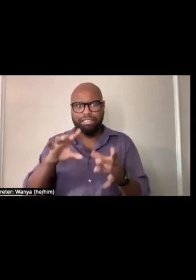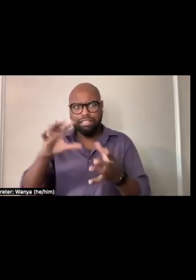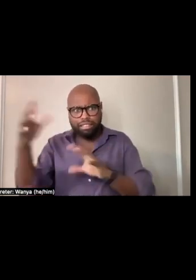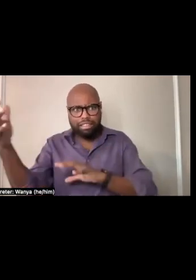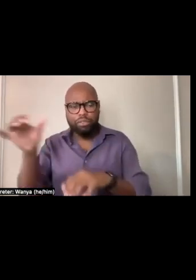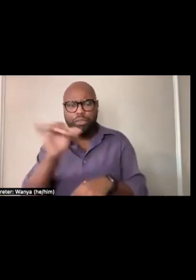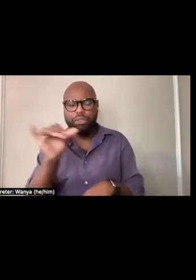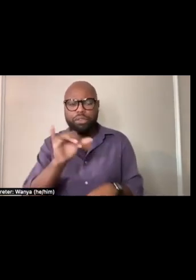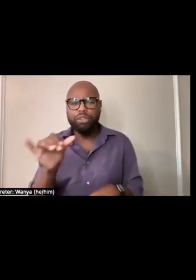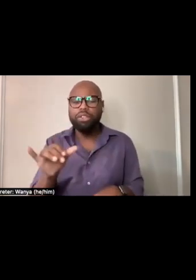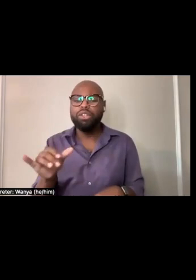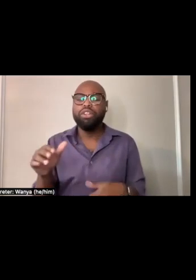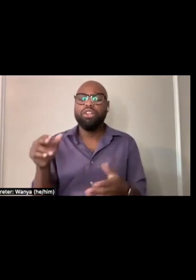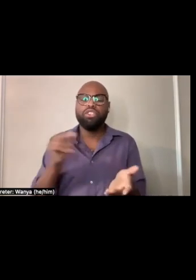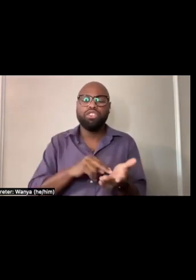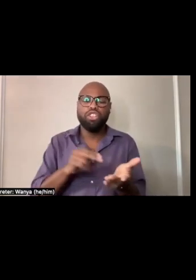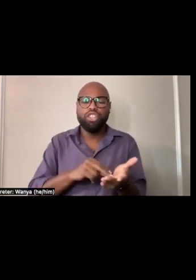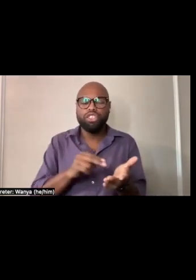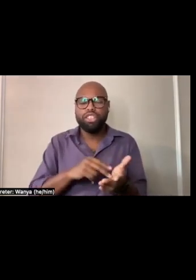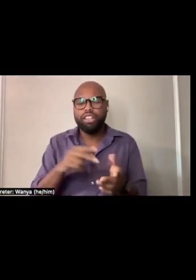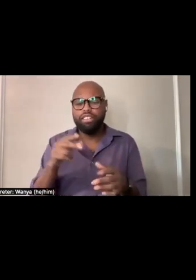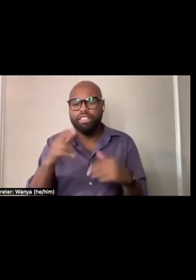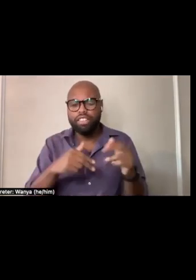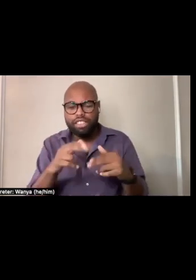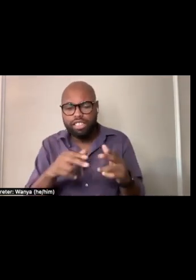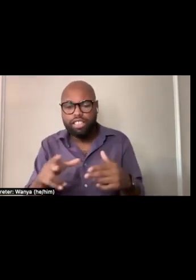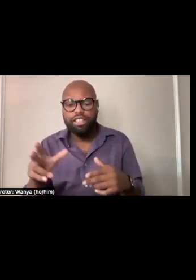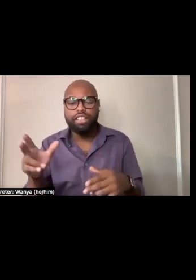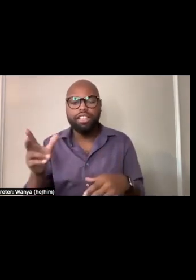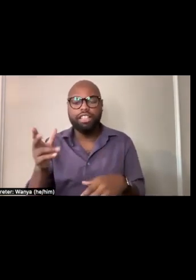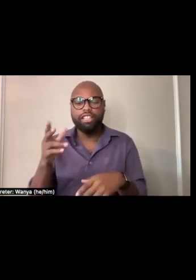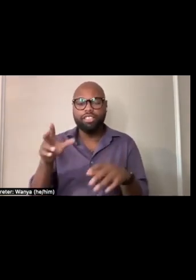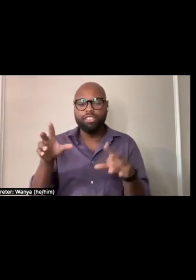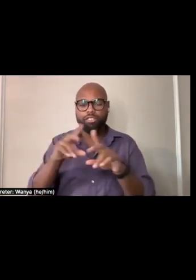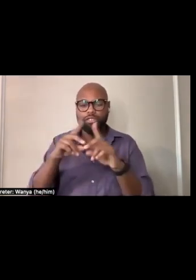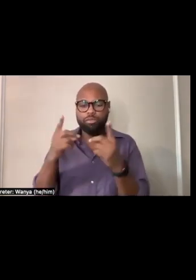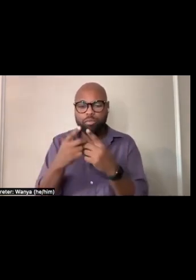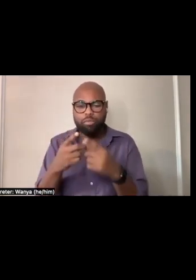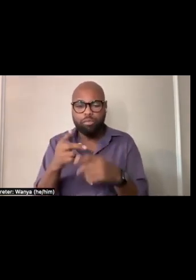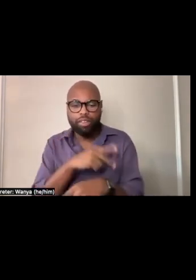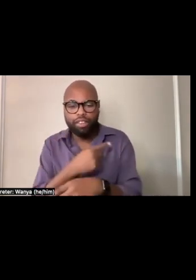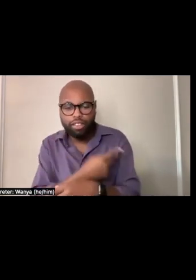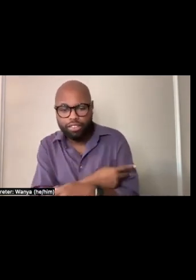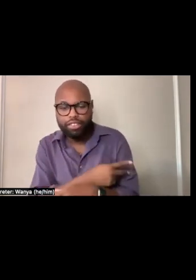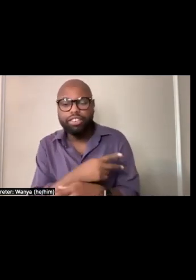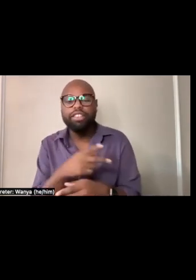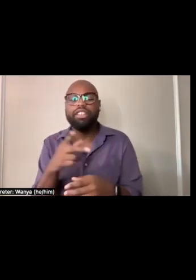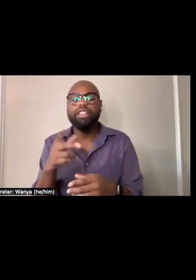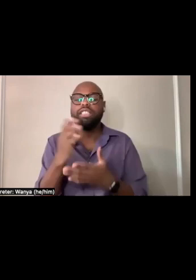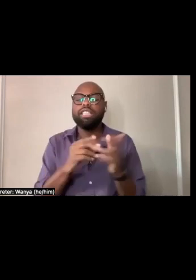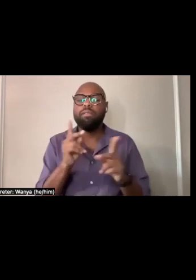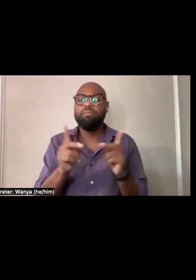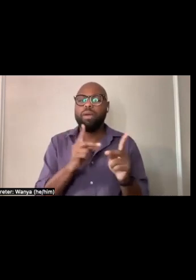One of the senior administrators we interviewed disclosed that some people in the care system referred to them as impossibles.